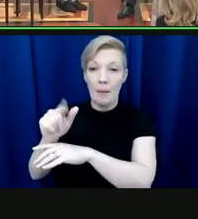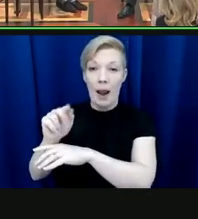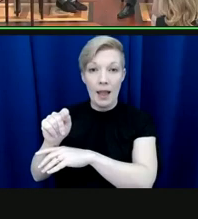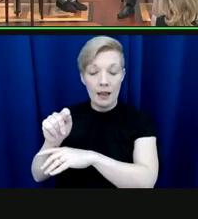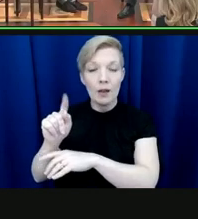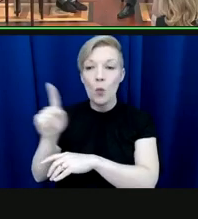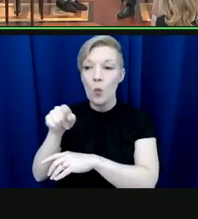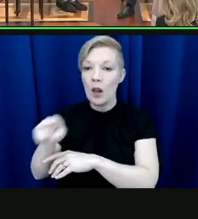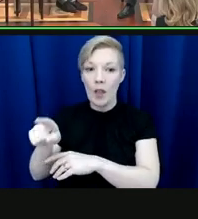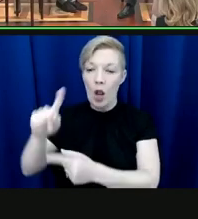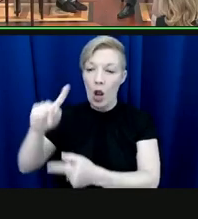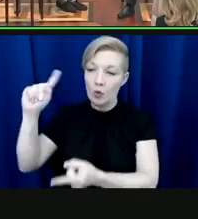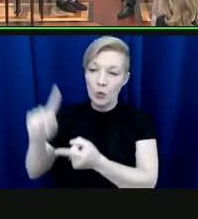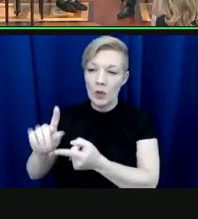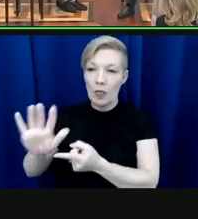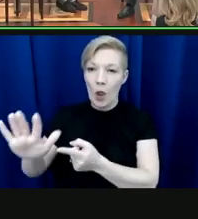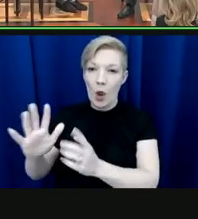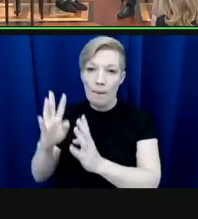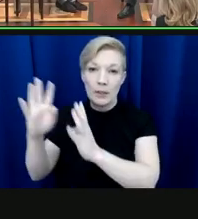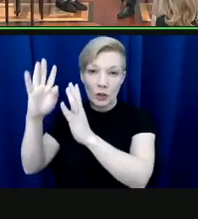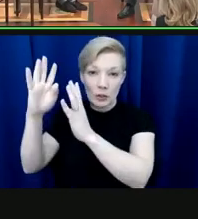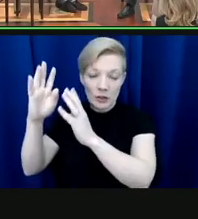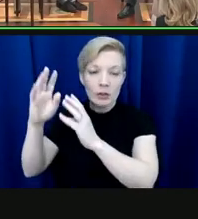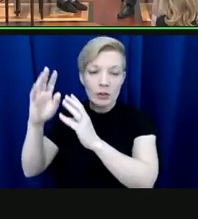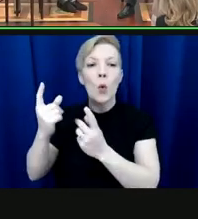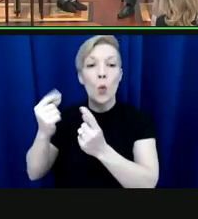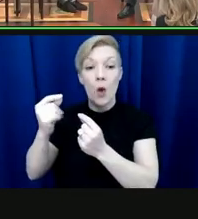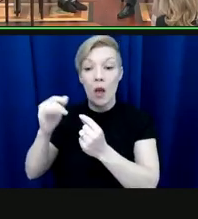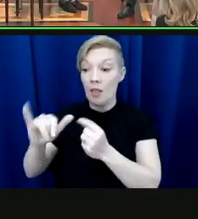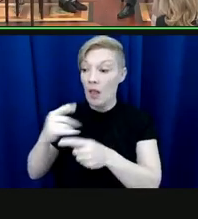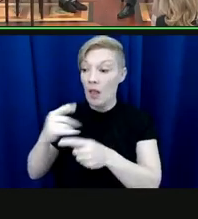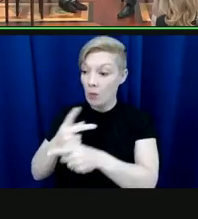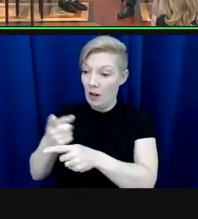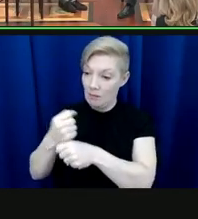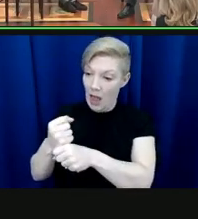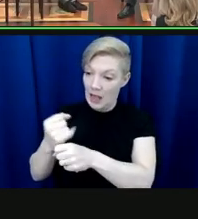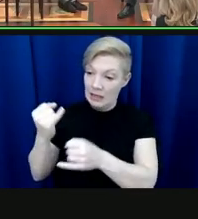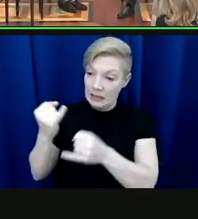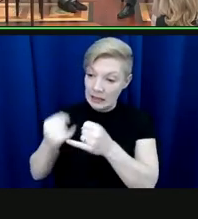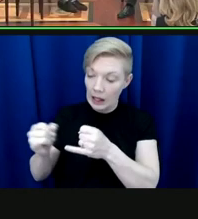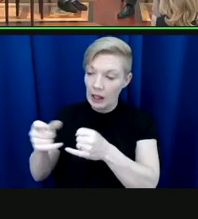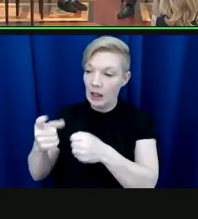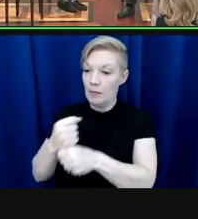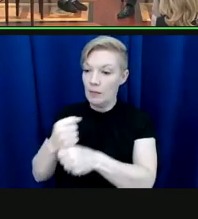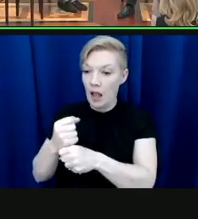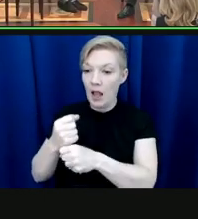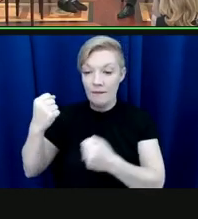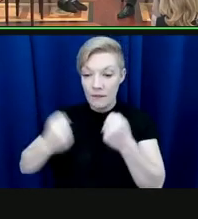as they produce the product that goes into making steel, that goes into making vehicles in the United States.